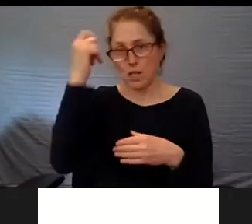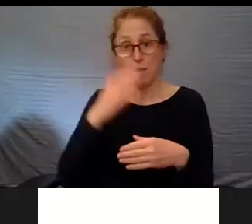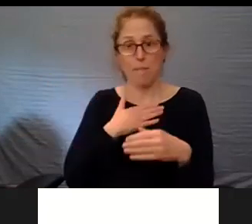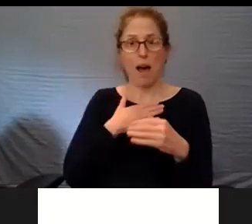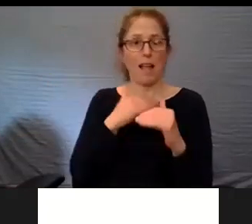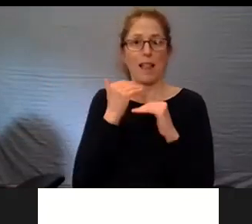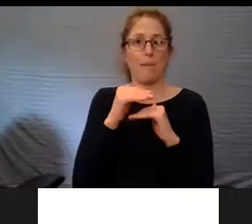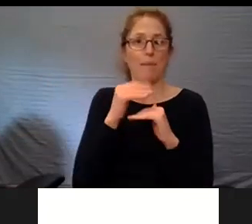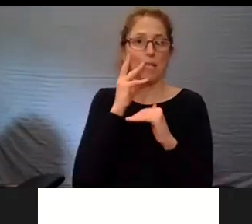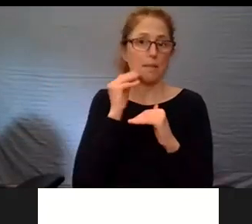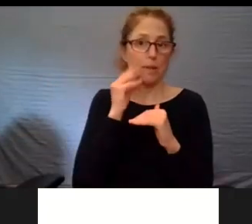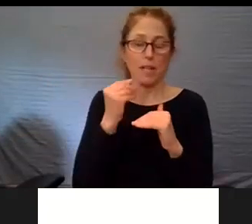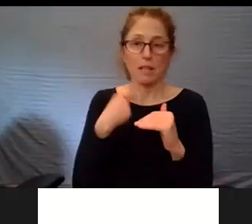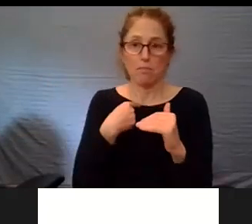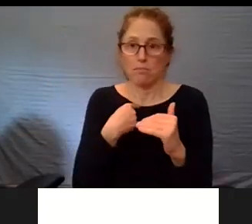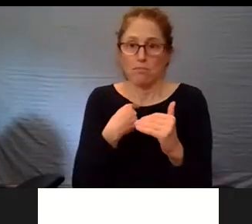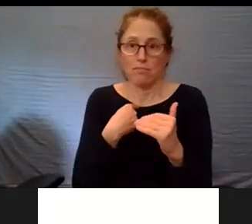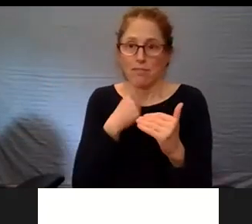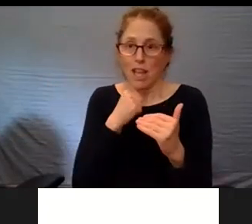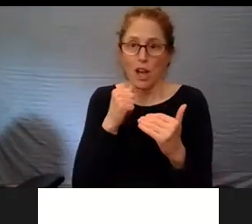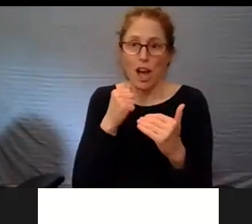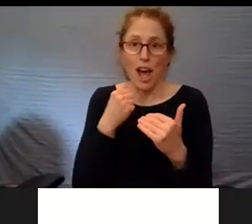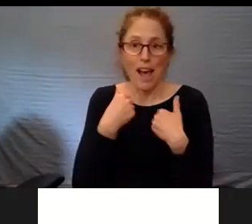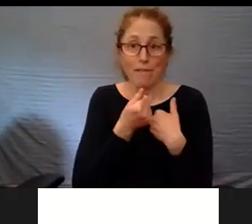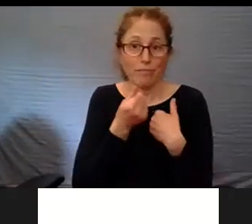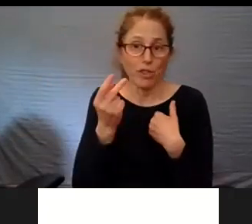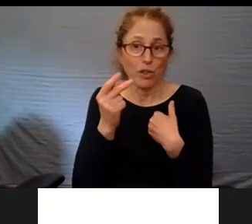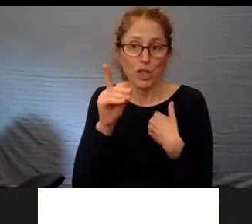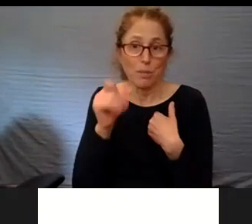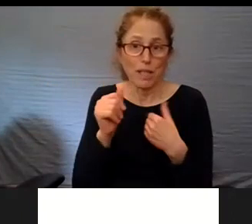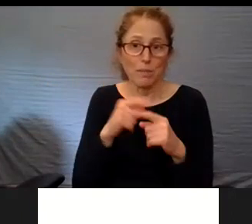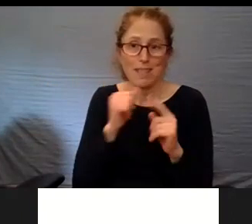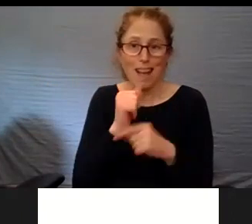I only have a couple of disabilities. I don't have everyone's experience.